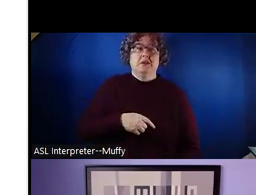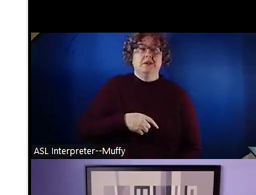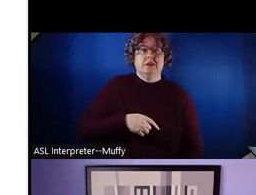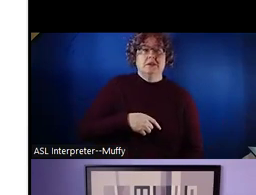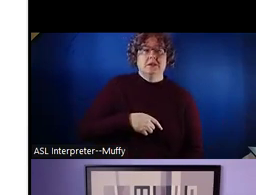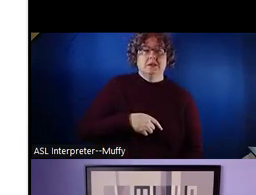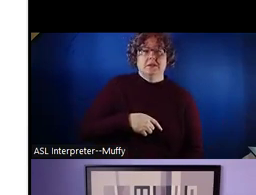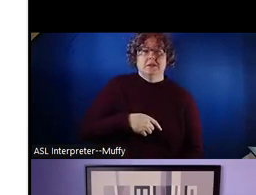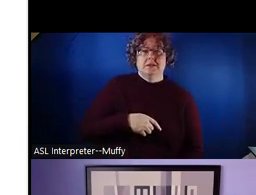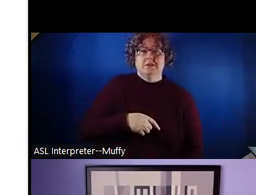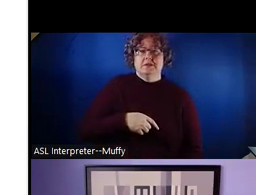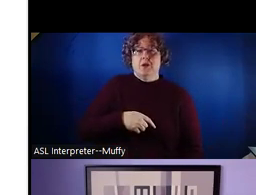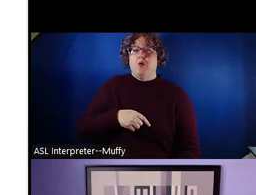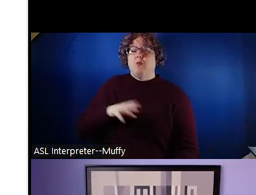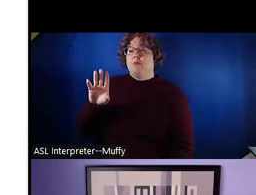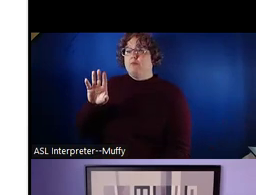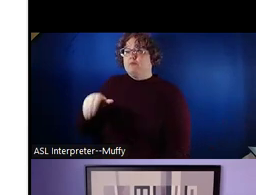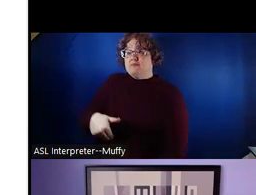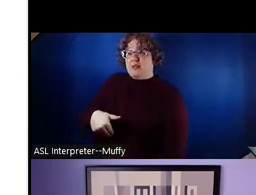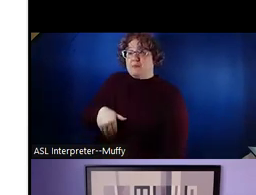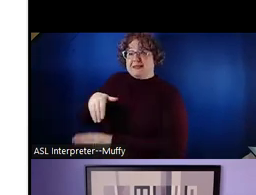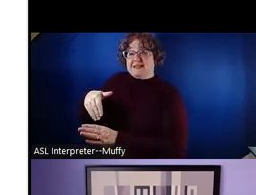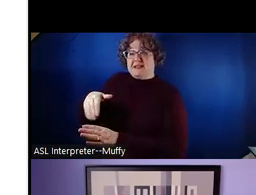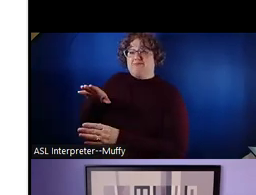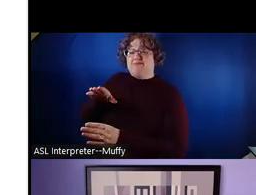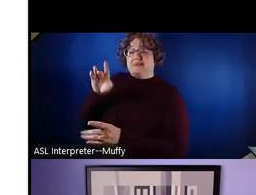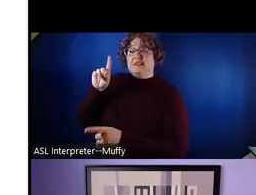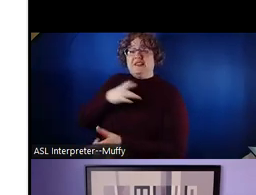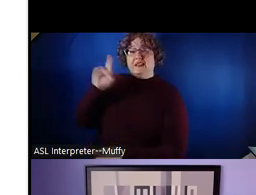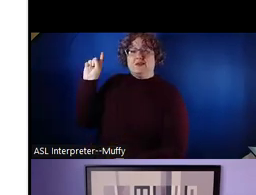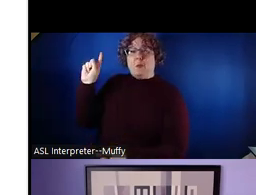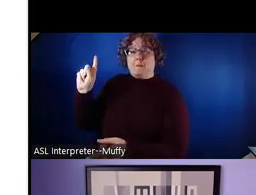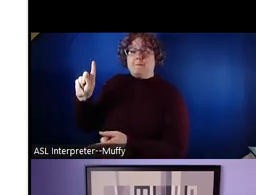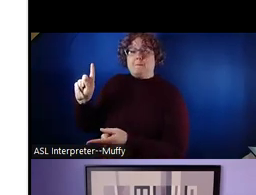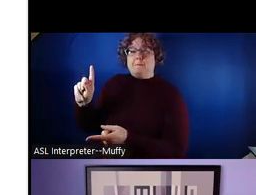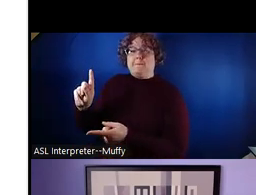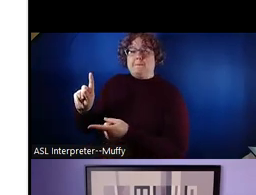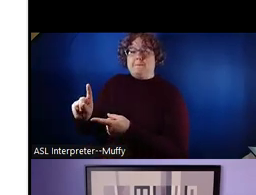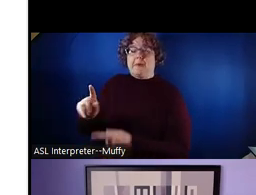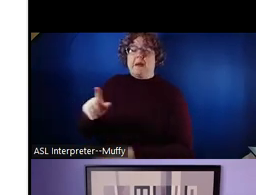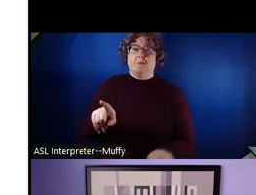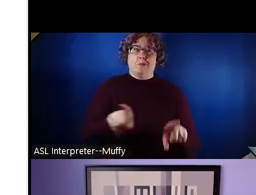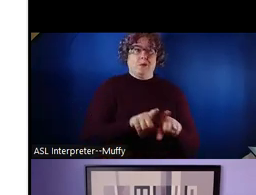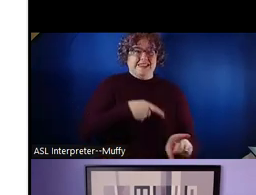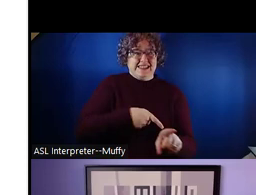throughout the educational and clinical process. However, we also see discipline-specific differences